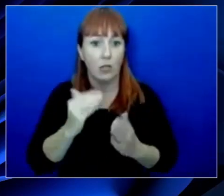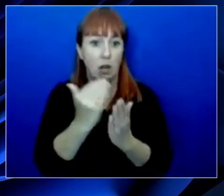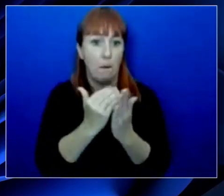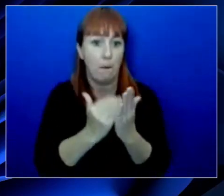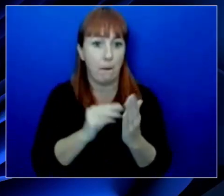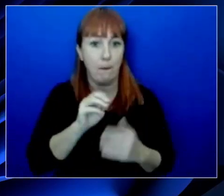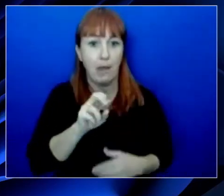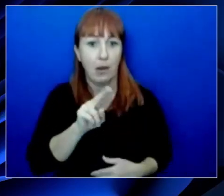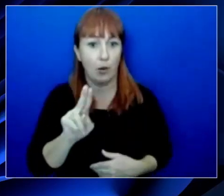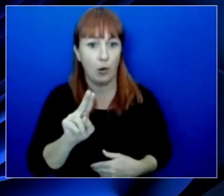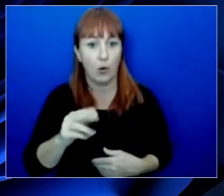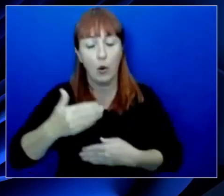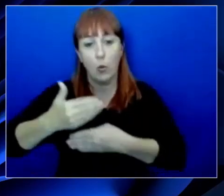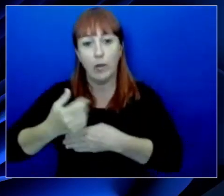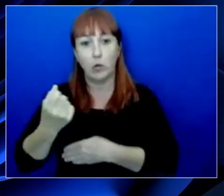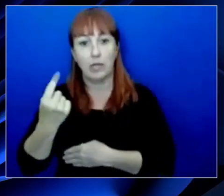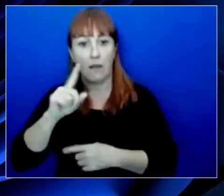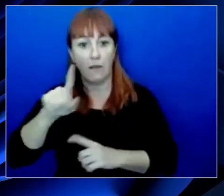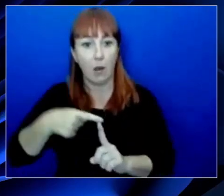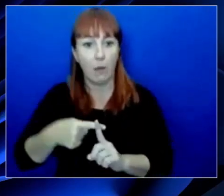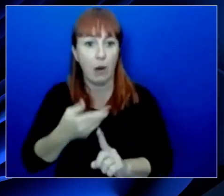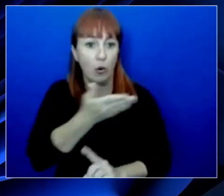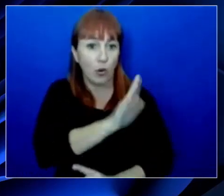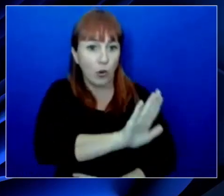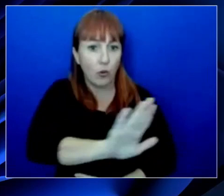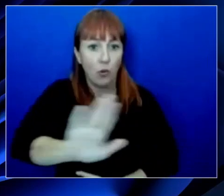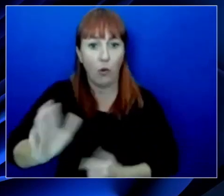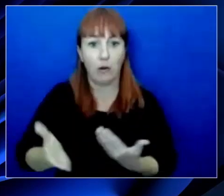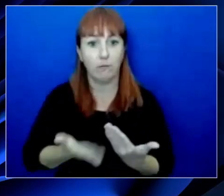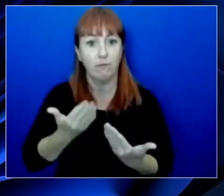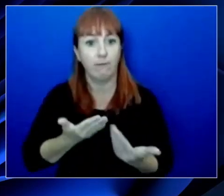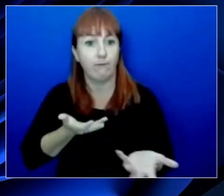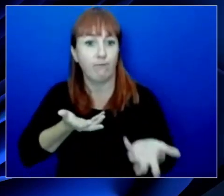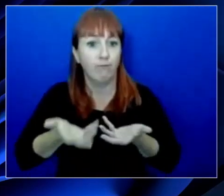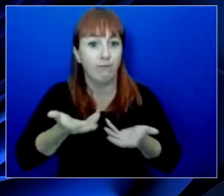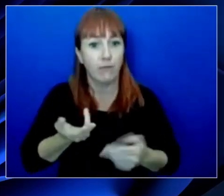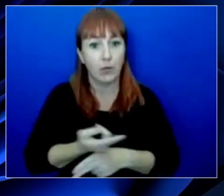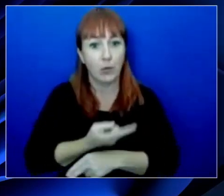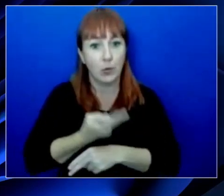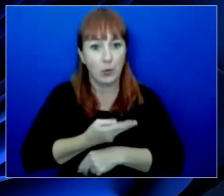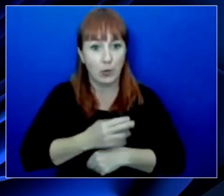Windows 11 is all about you all about your convenience and please continue